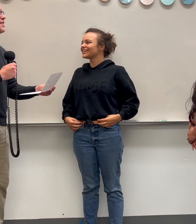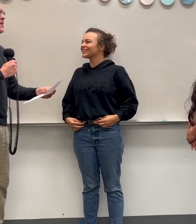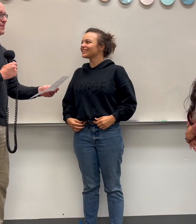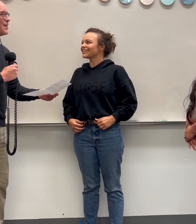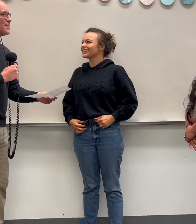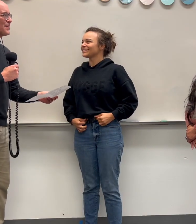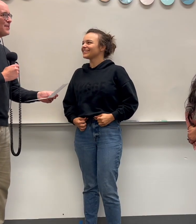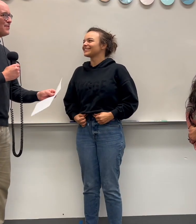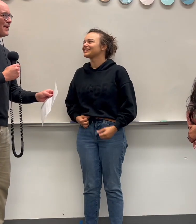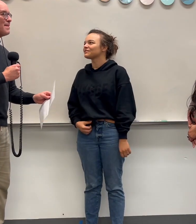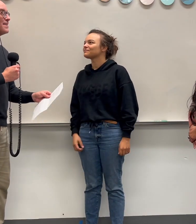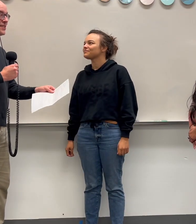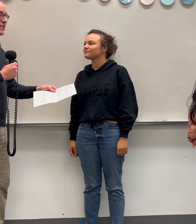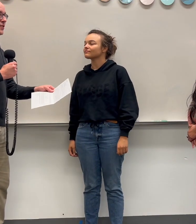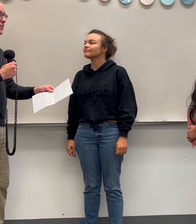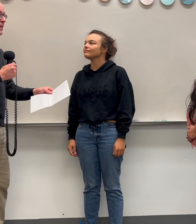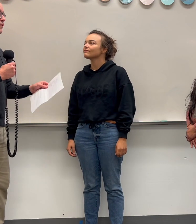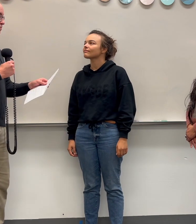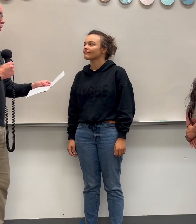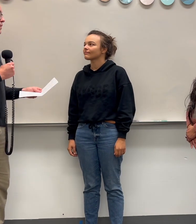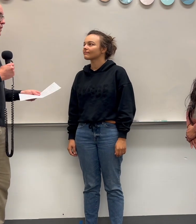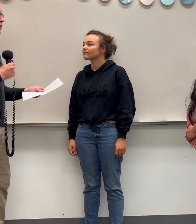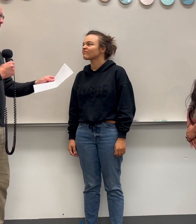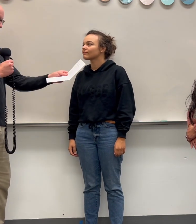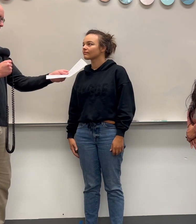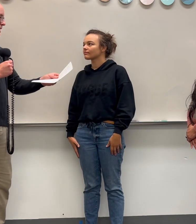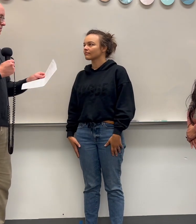I do have some questions for you as well Amy let's just start with for both of you and I'm